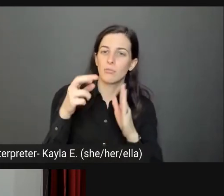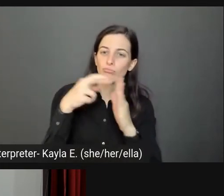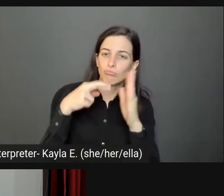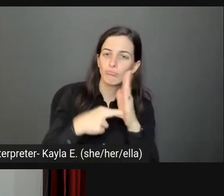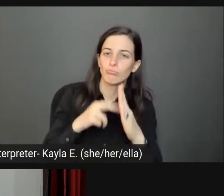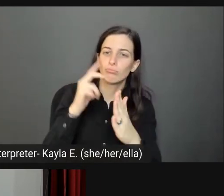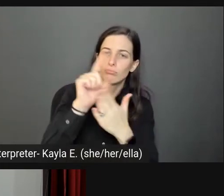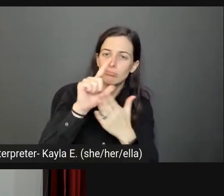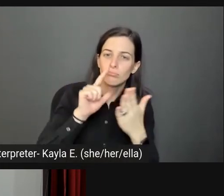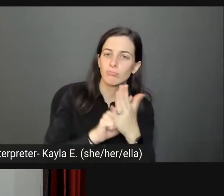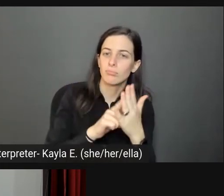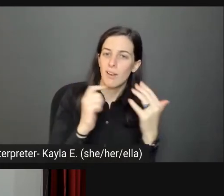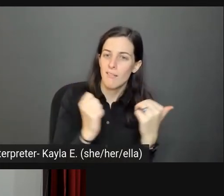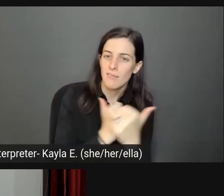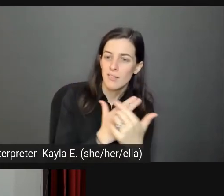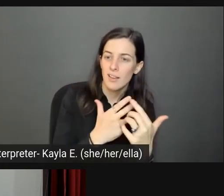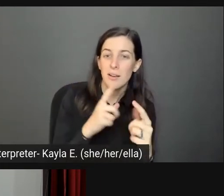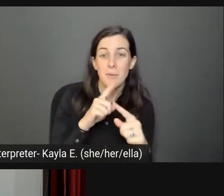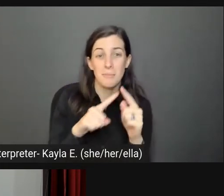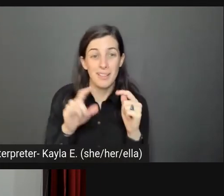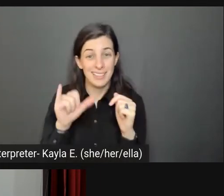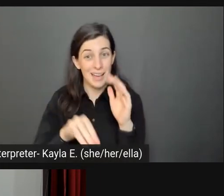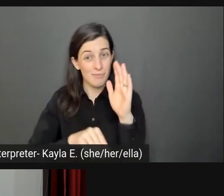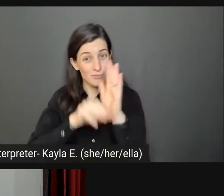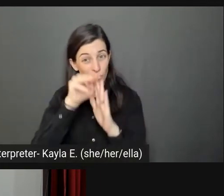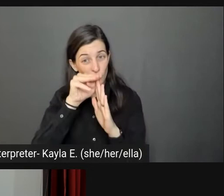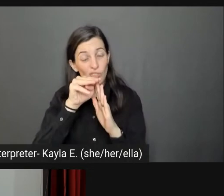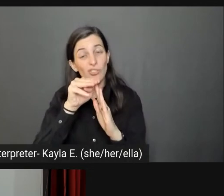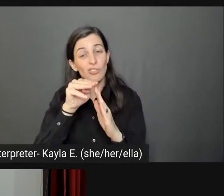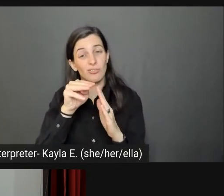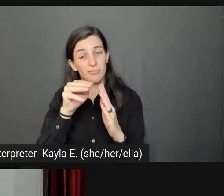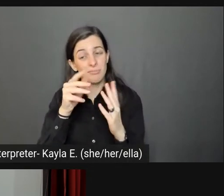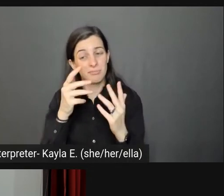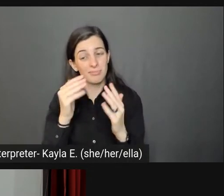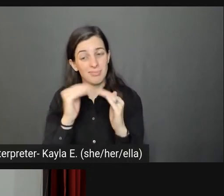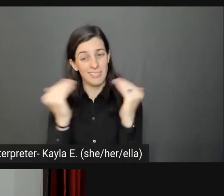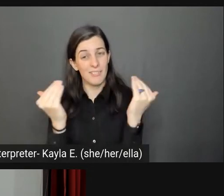but even so, the maturity level of the regulation may be-